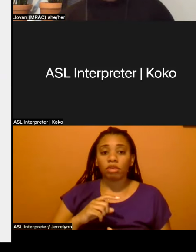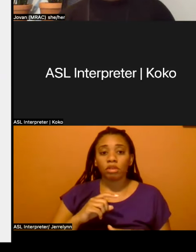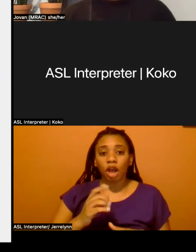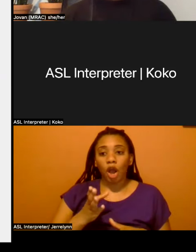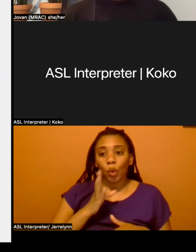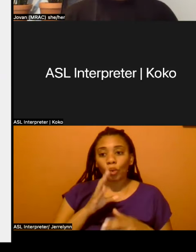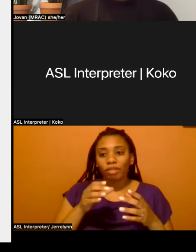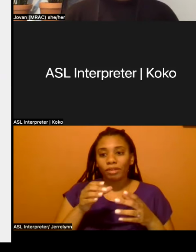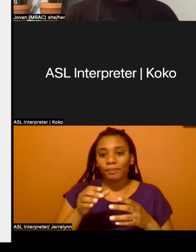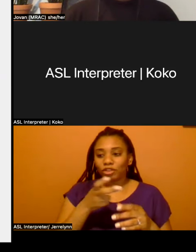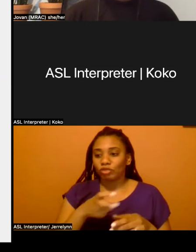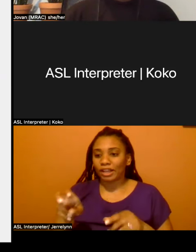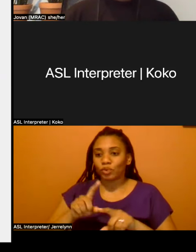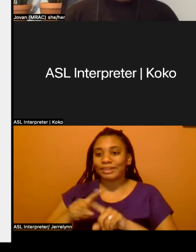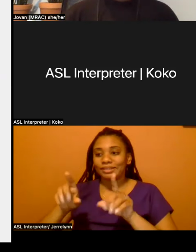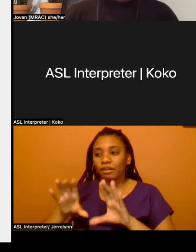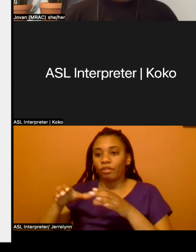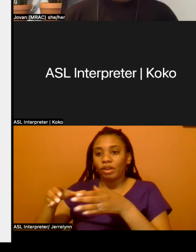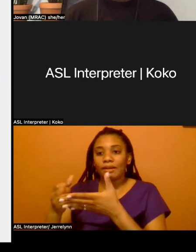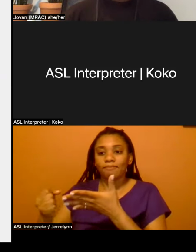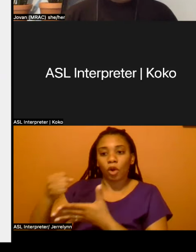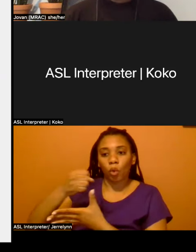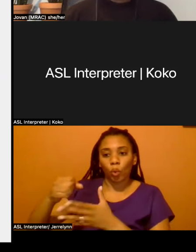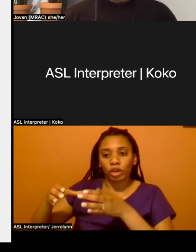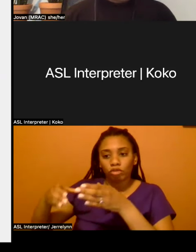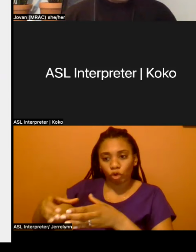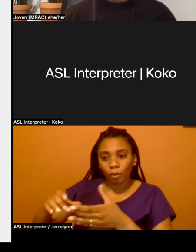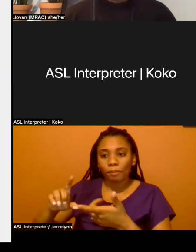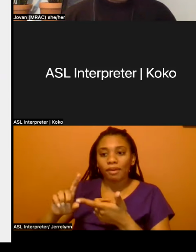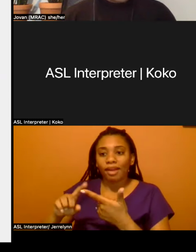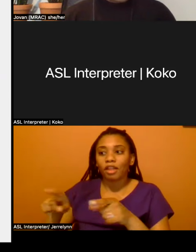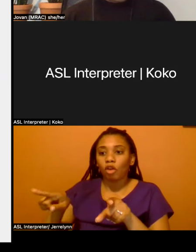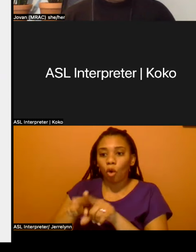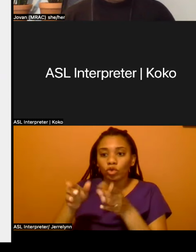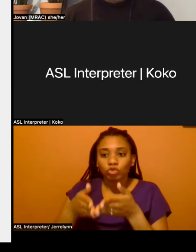as well as the general artists pool and randomly selected.